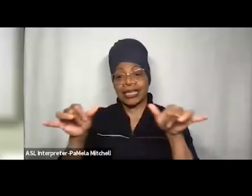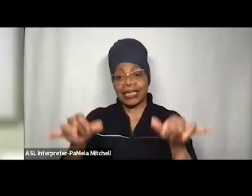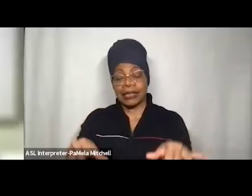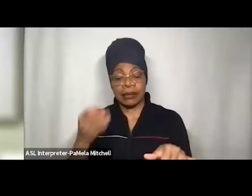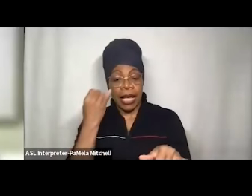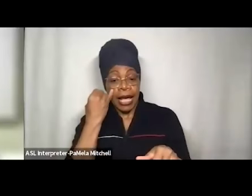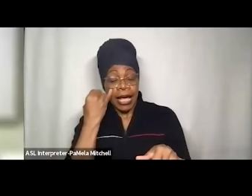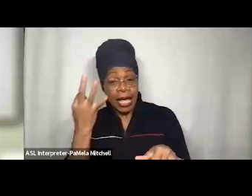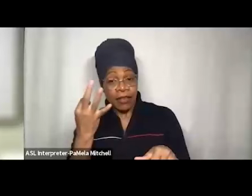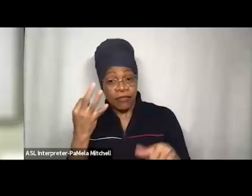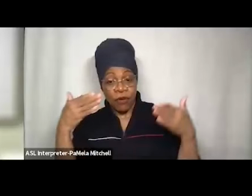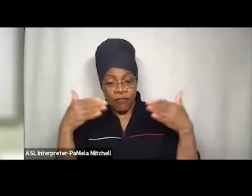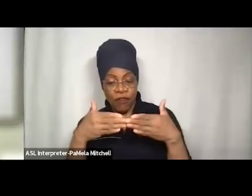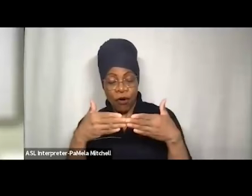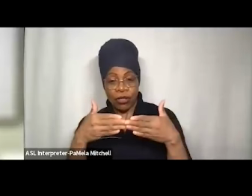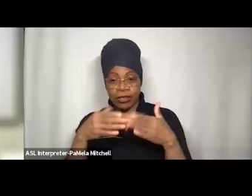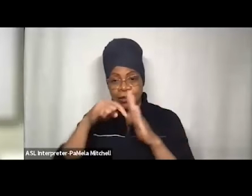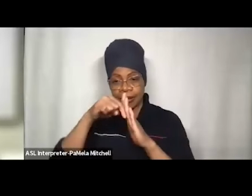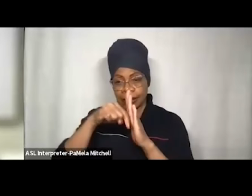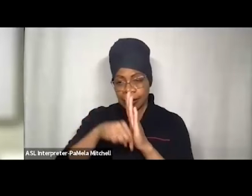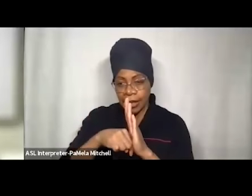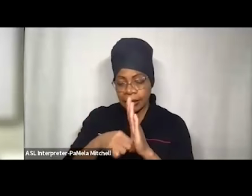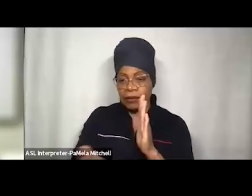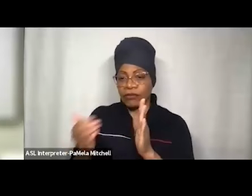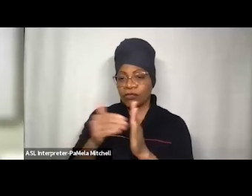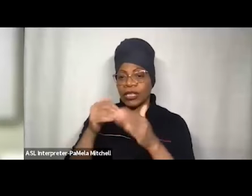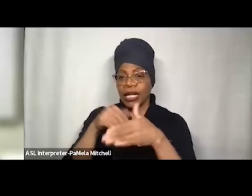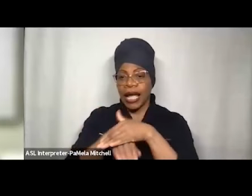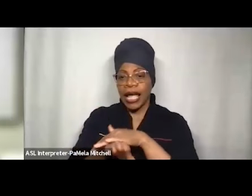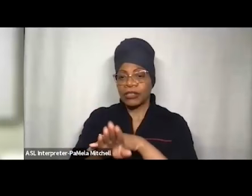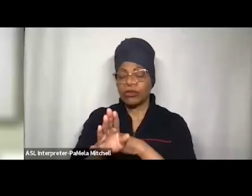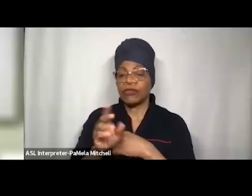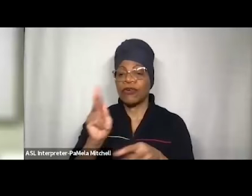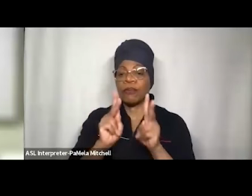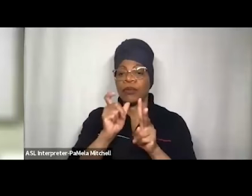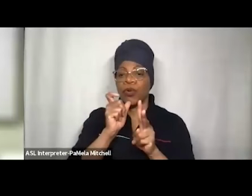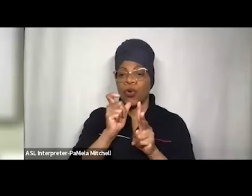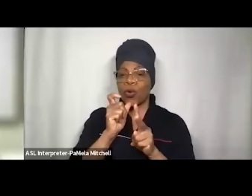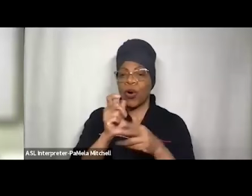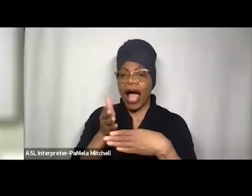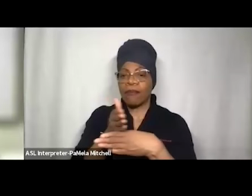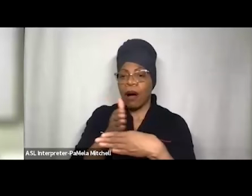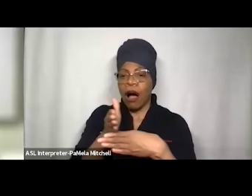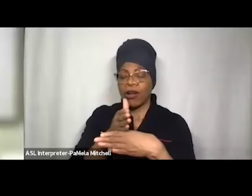our intensive reentry resources in this case, on those that have moderate to high risk for future arrest,